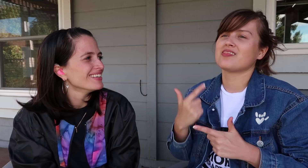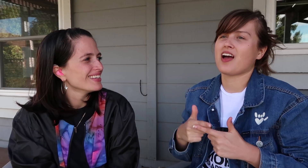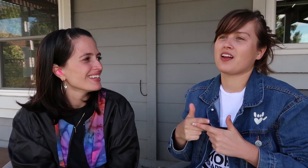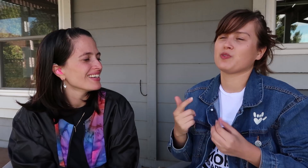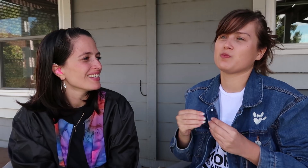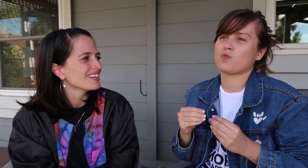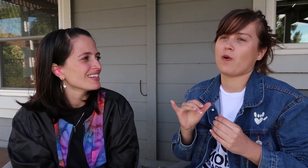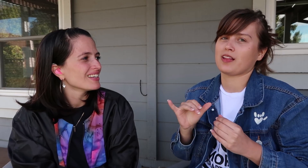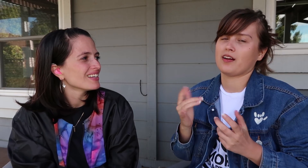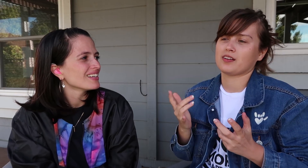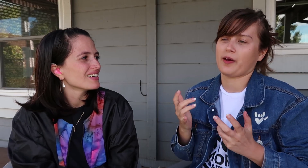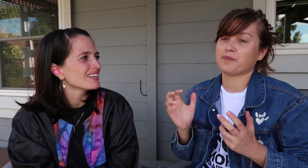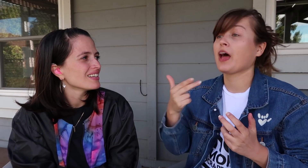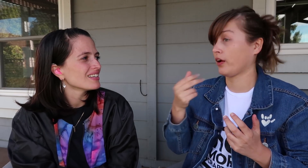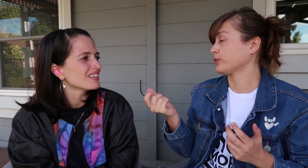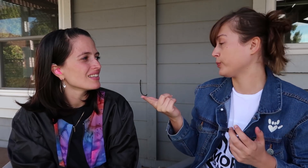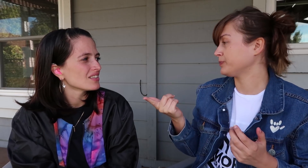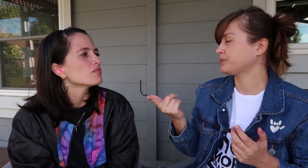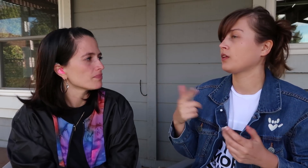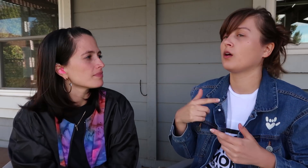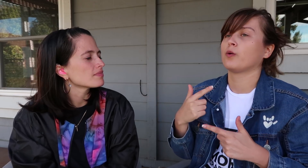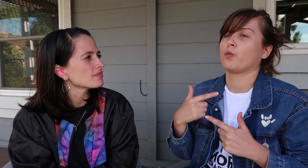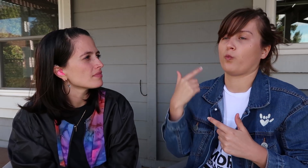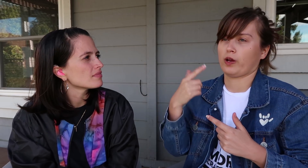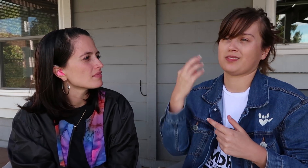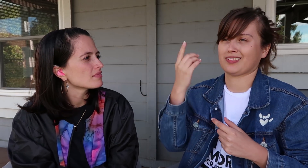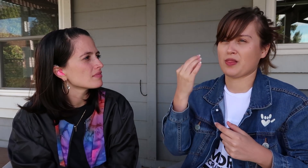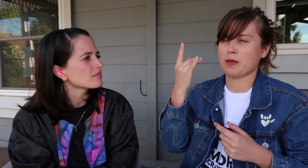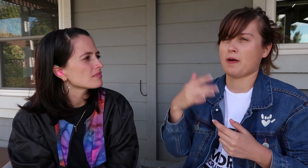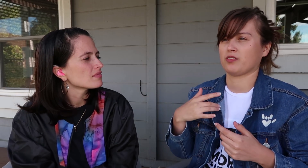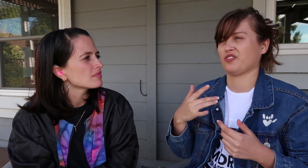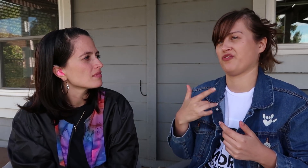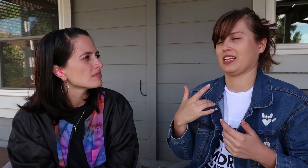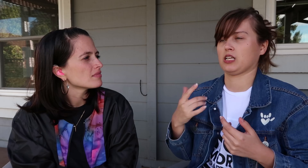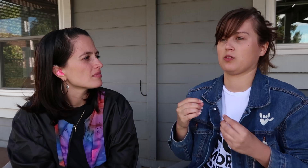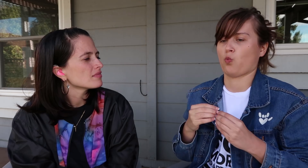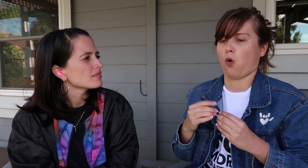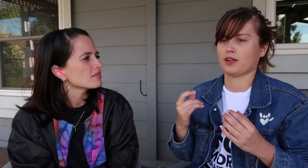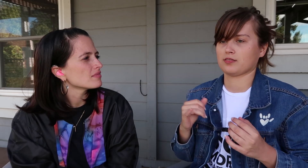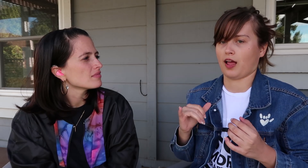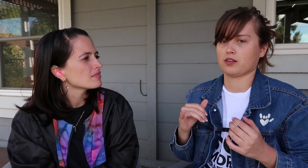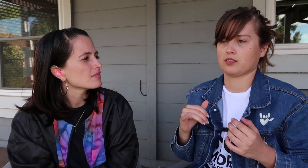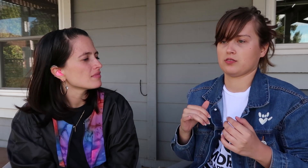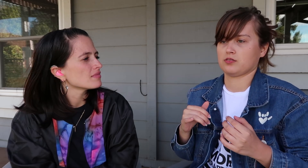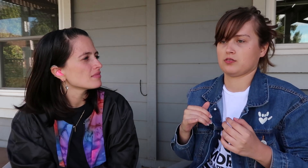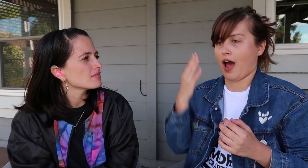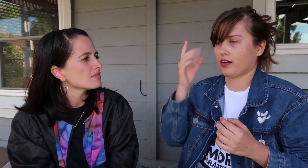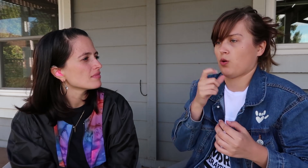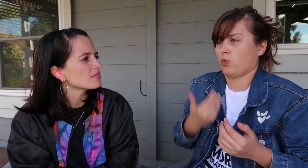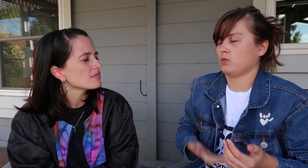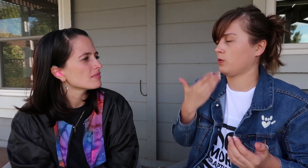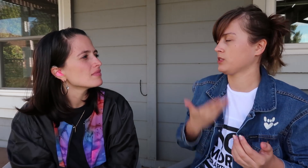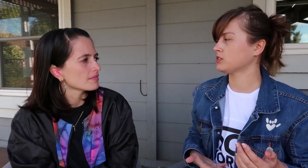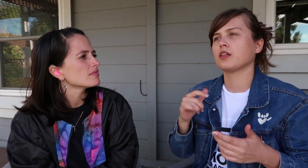It was high school when I was more conscious about figuring out who I was.